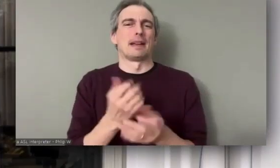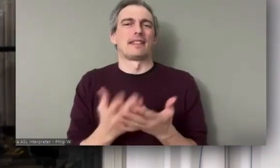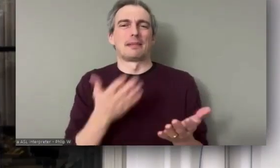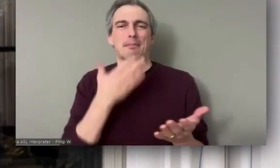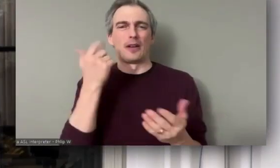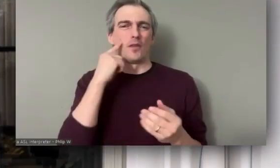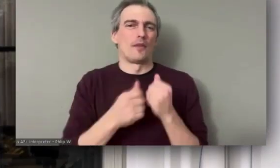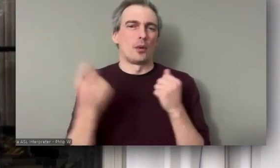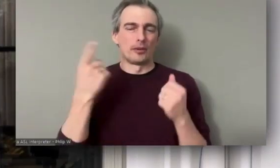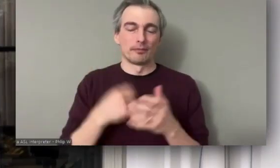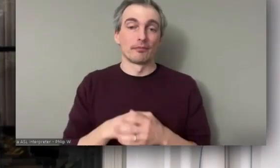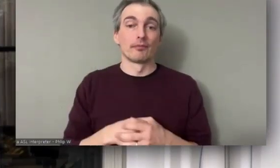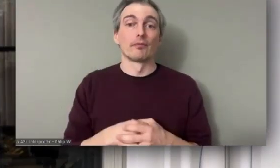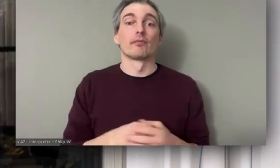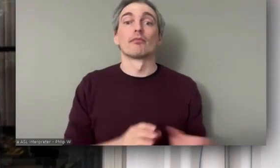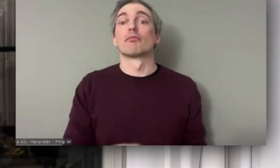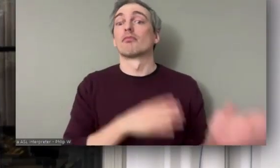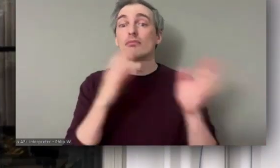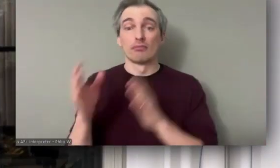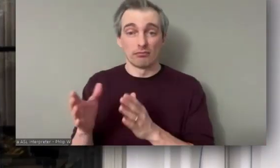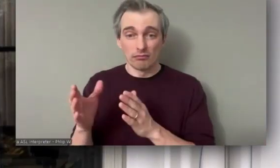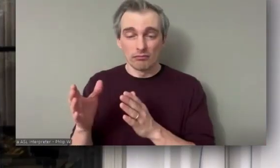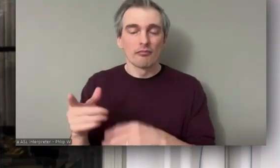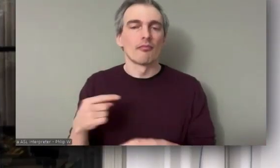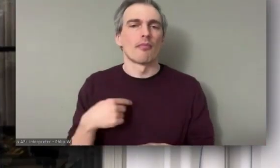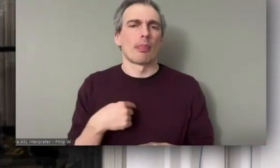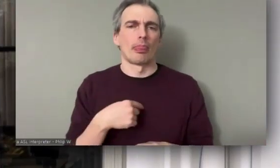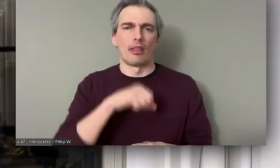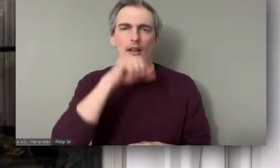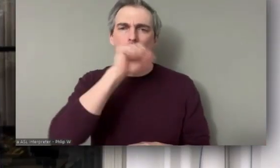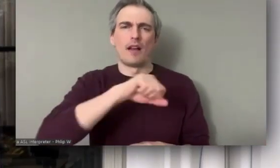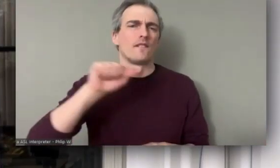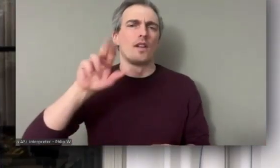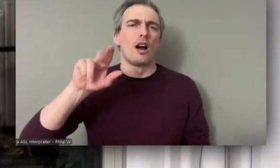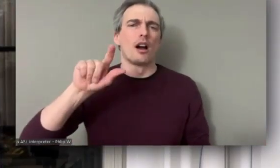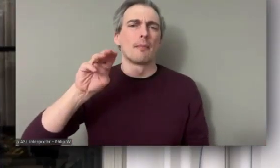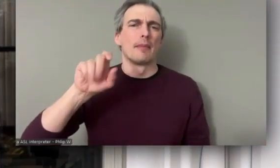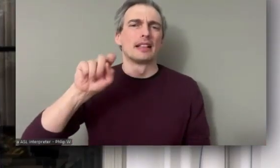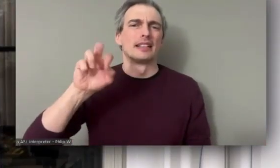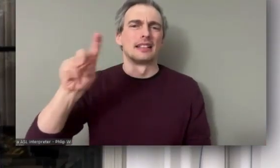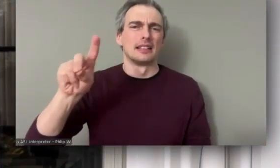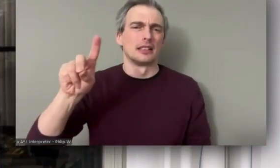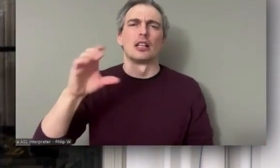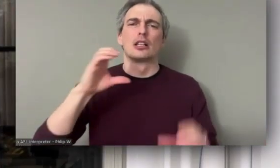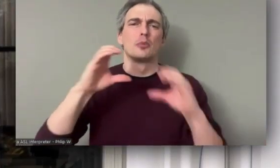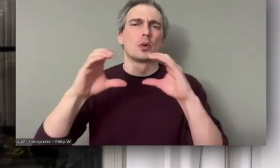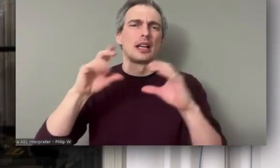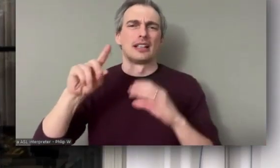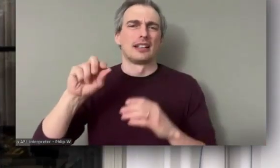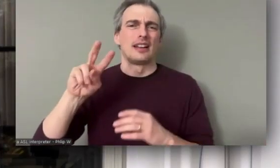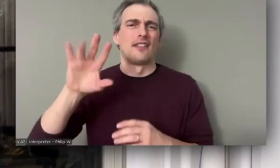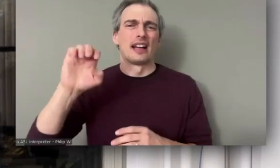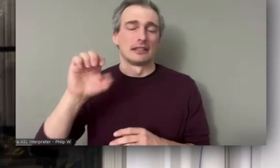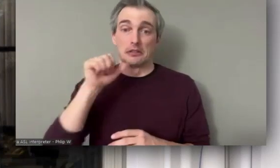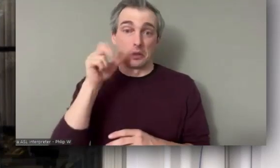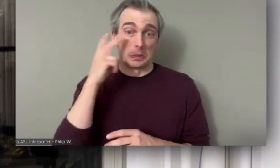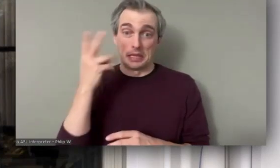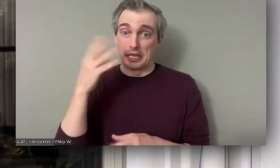And then I also just love the augmented communication device. I don't see that in things like Zoom and Google hangouts.